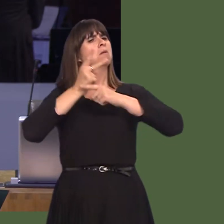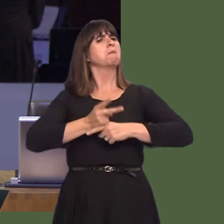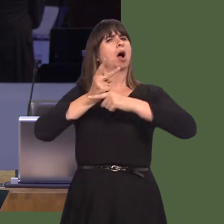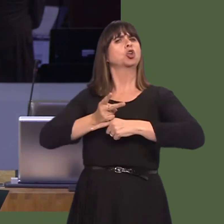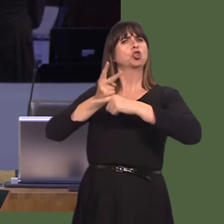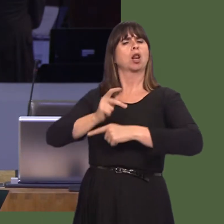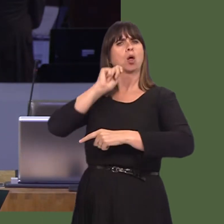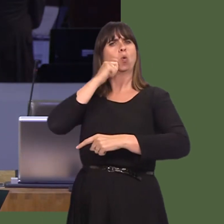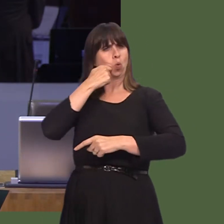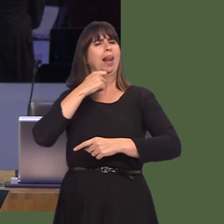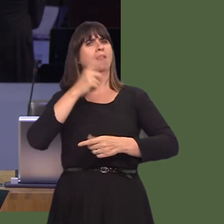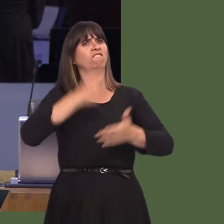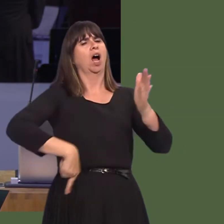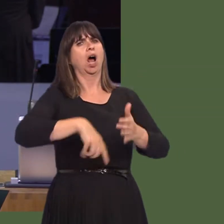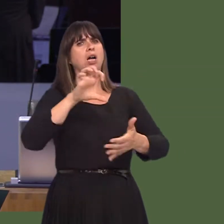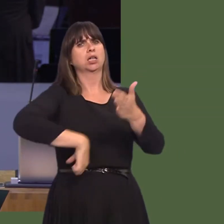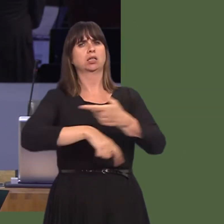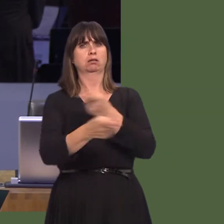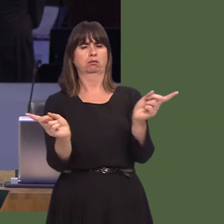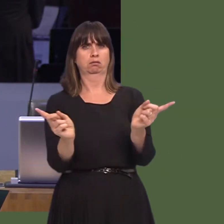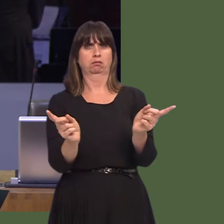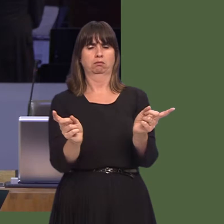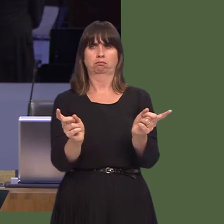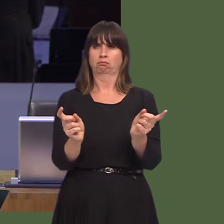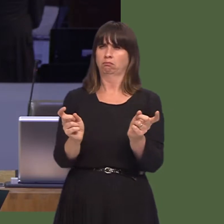A rather dictatorial attitude to take in these circumstances.